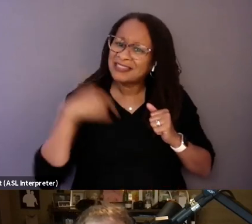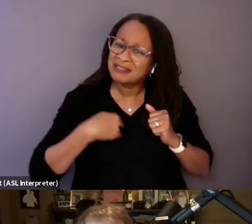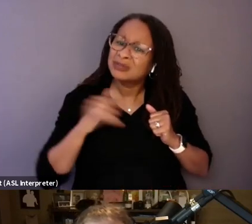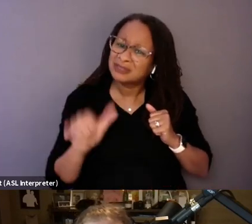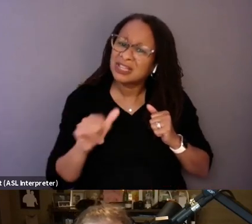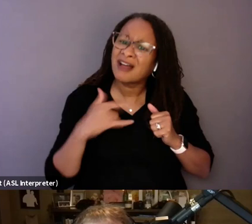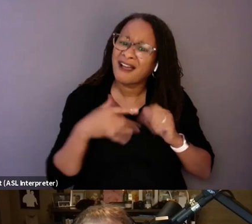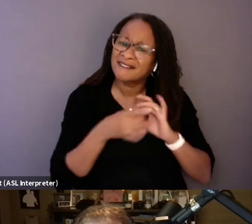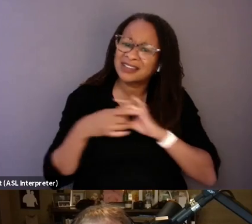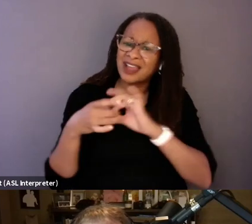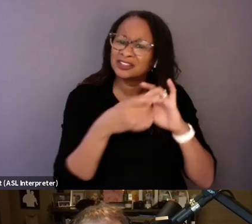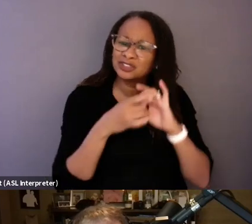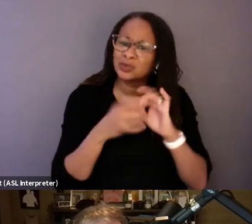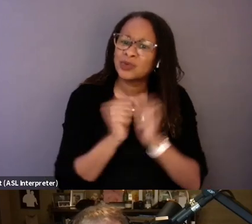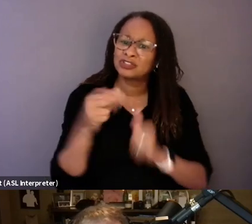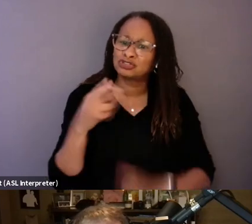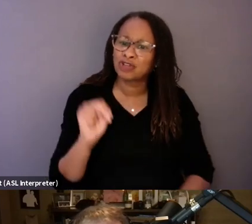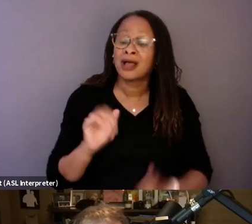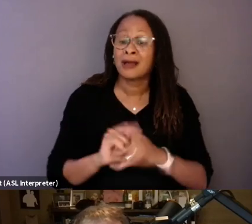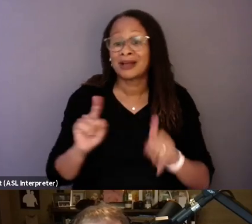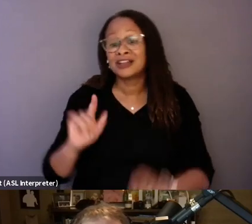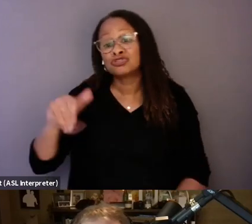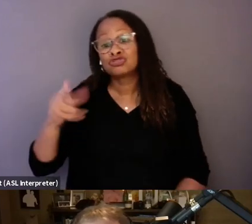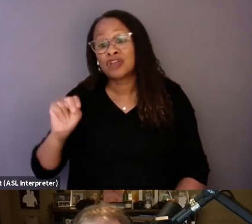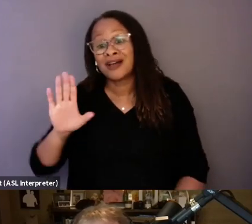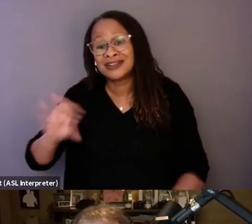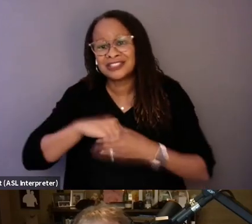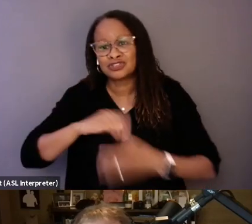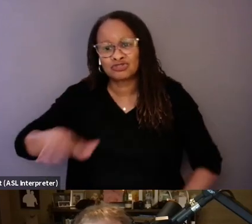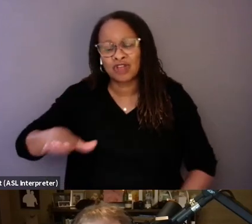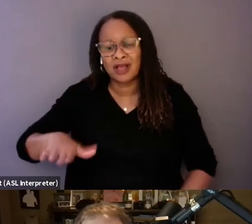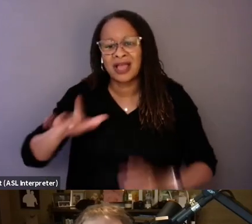But John's, his connection to his true self